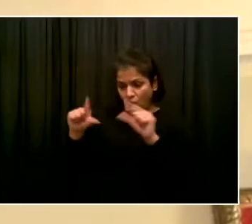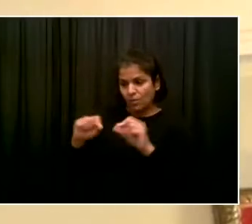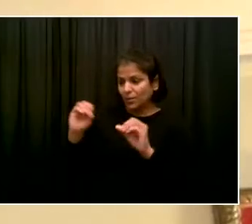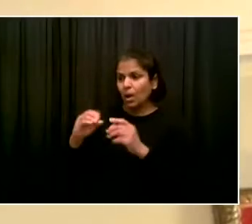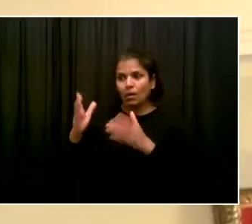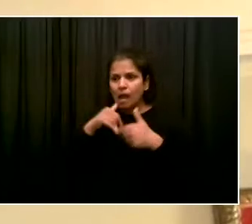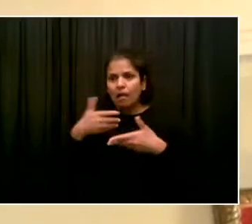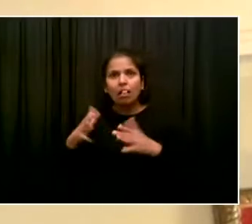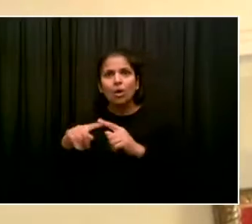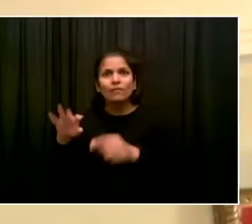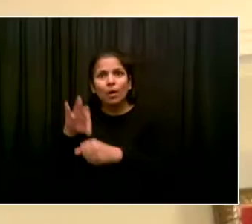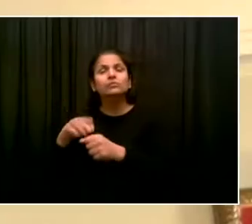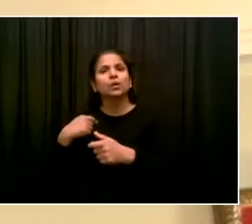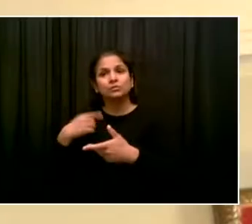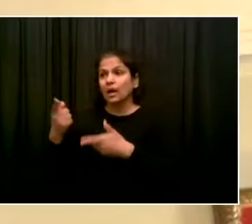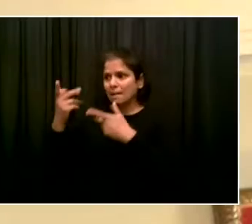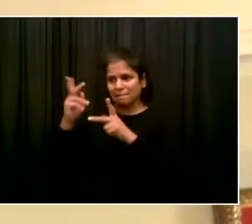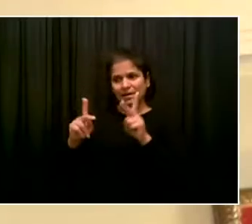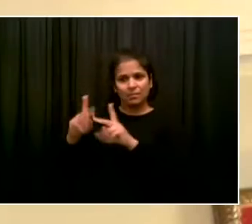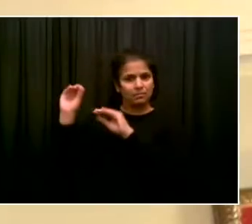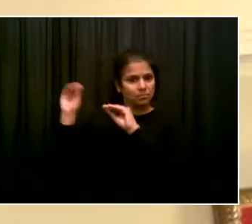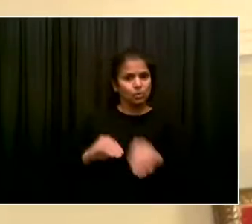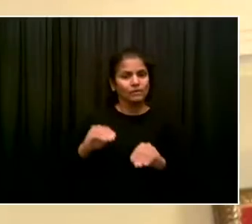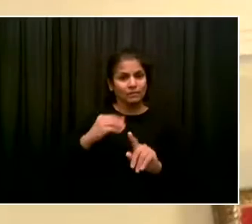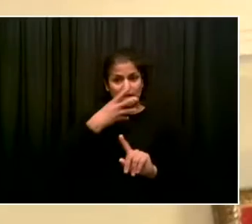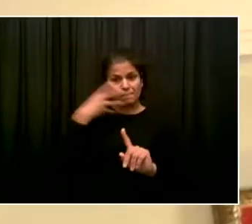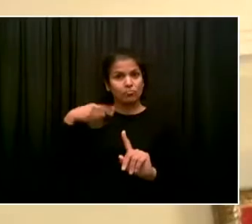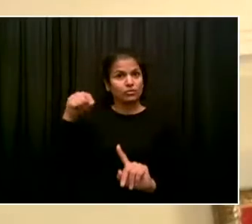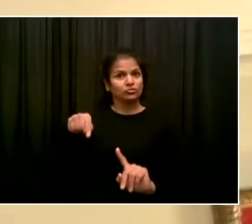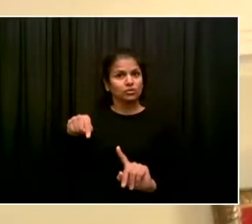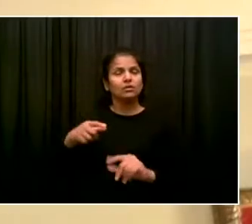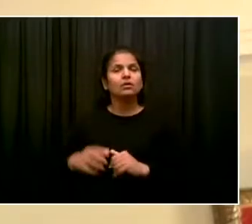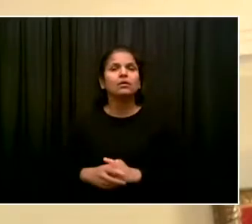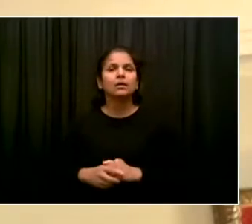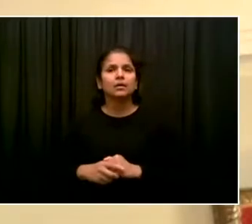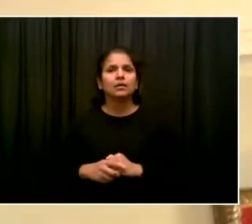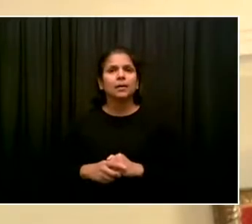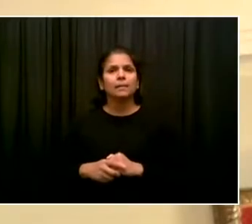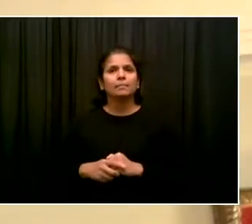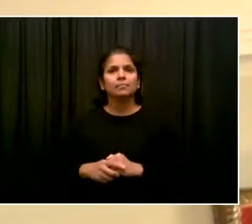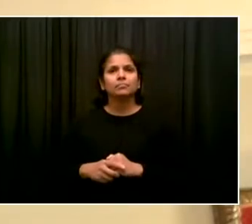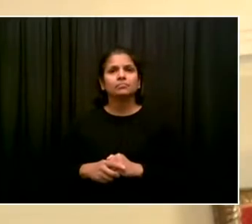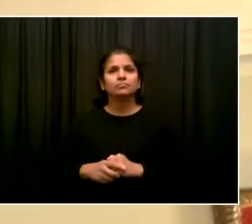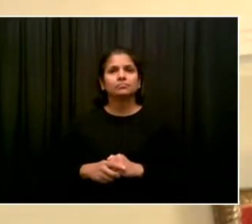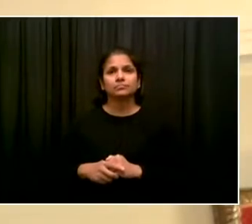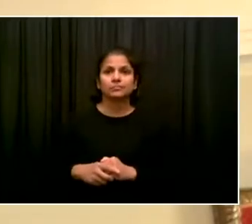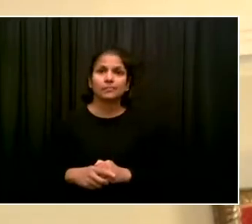MUNICIPAL ELECTION. SO MANY EFFORTS